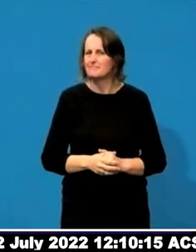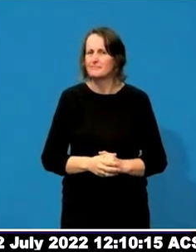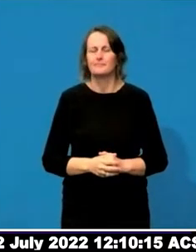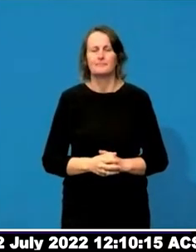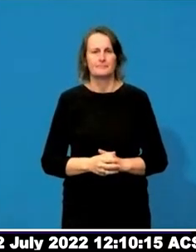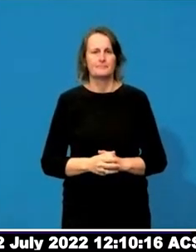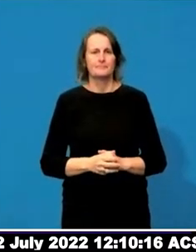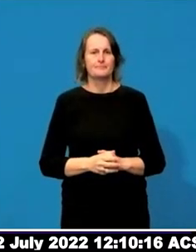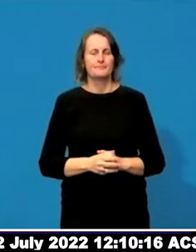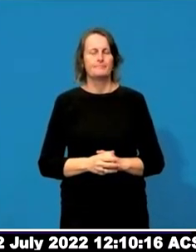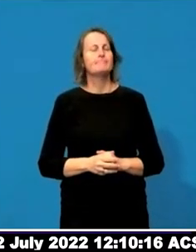COMMISSIONER McEWIN: And connected to what you said earlier